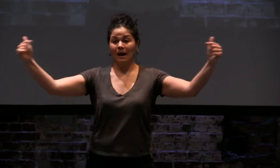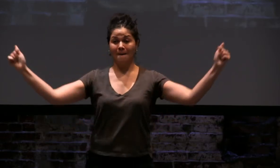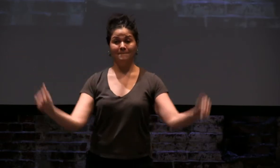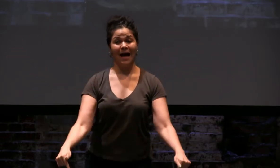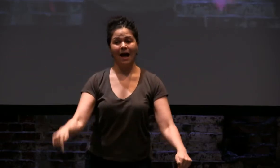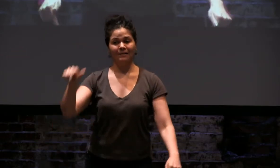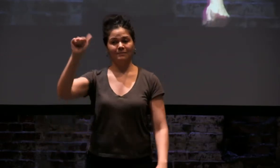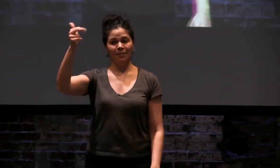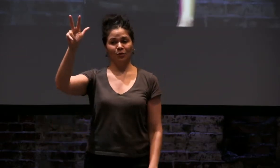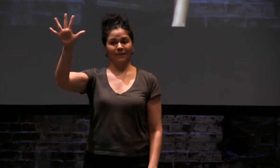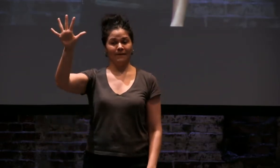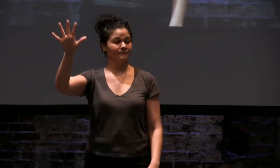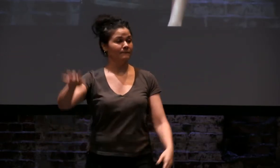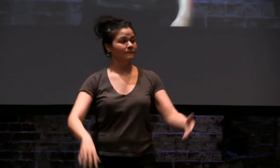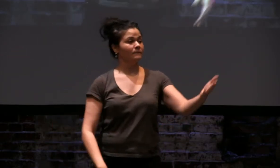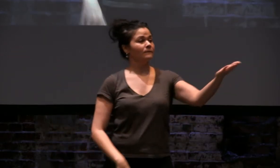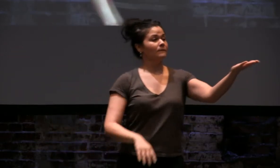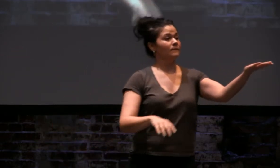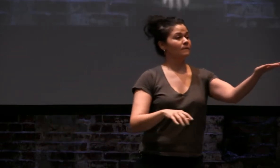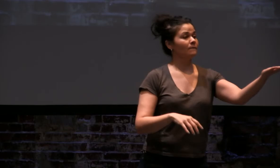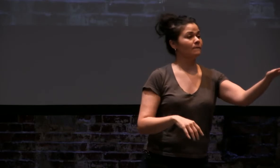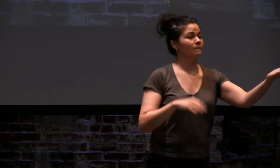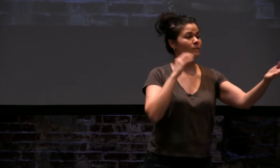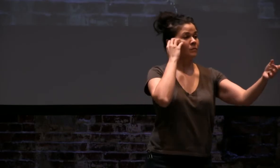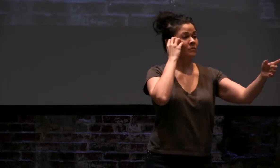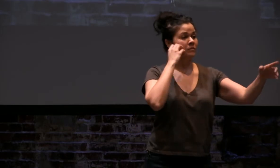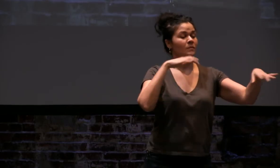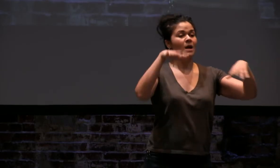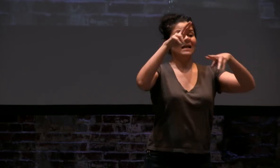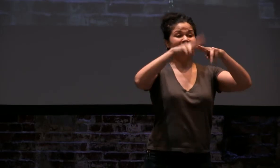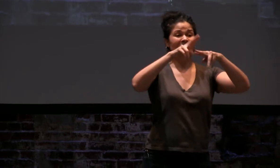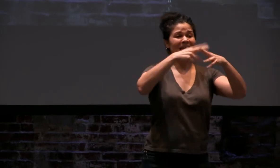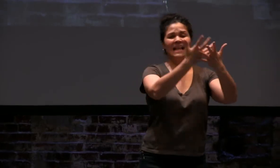Grab some coffee, a little to eat, and be back on time.